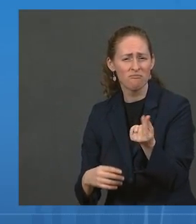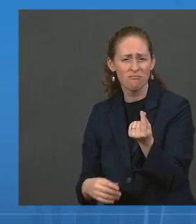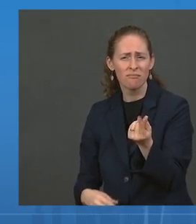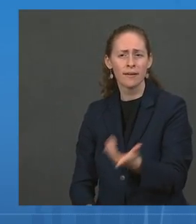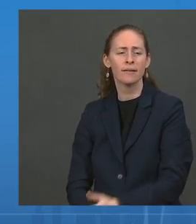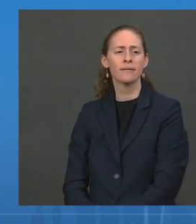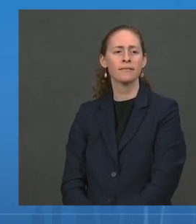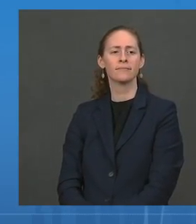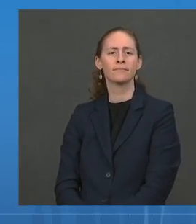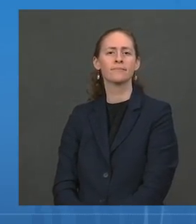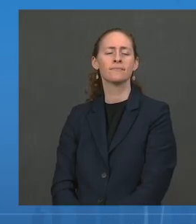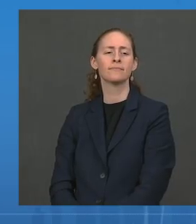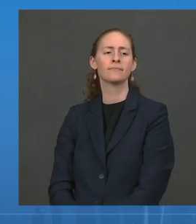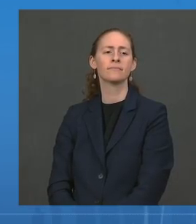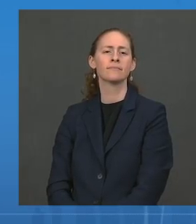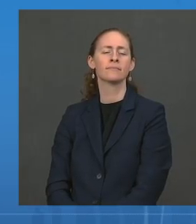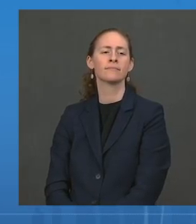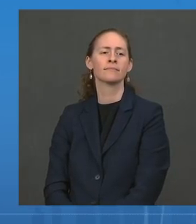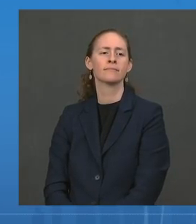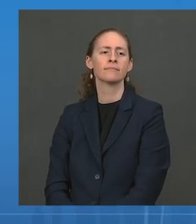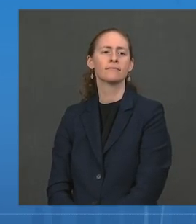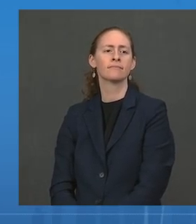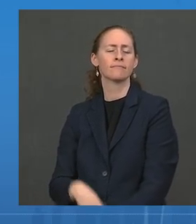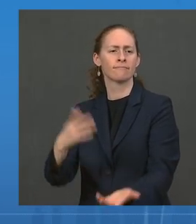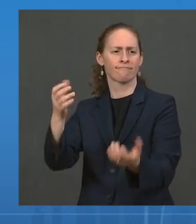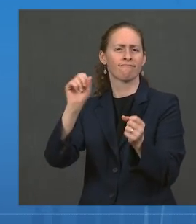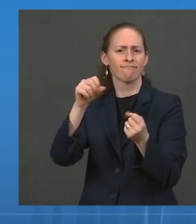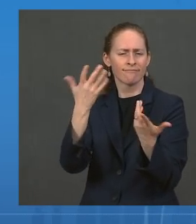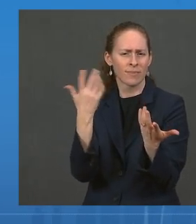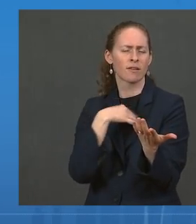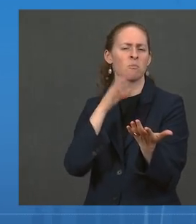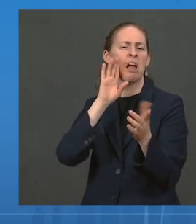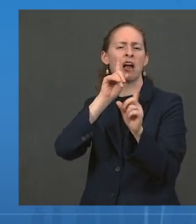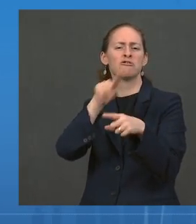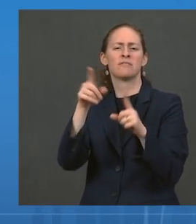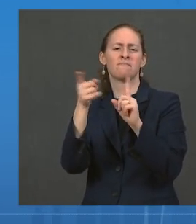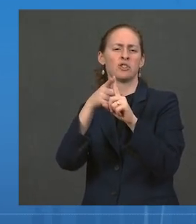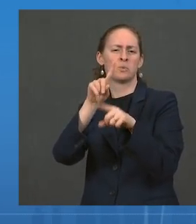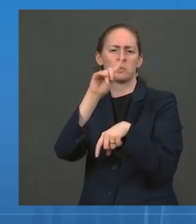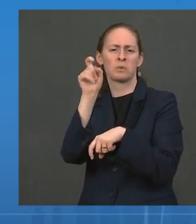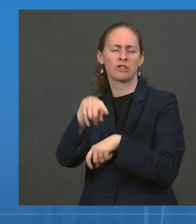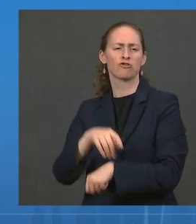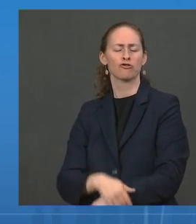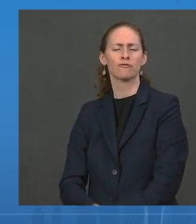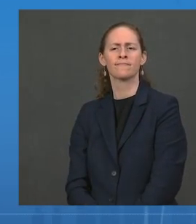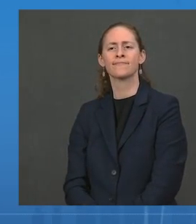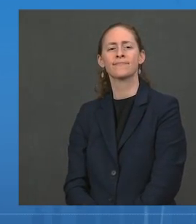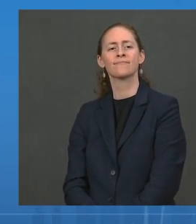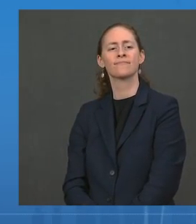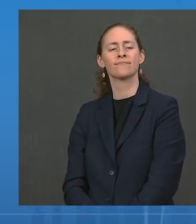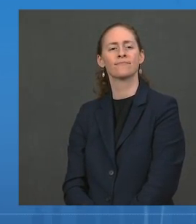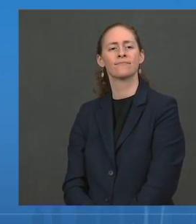Dr. Walensky: Yeah, thank you for those questions, Kristen. So, we are actively following vaccine effectiveness